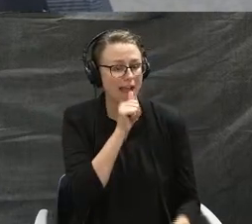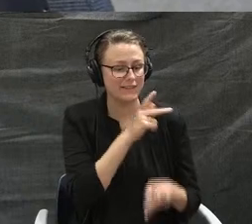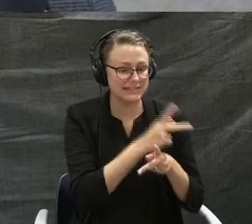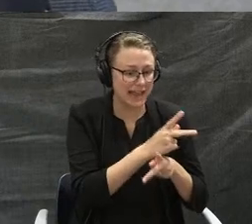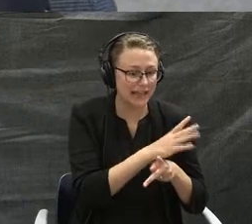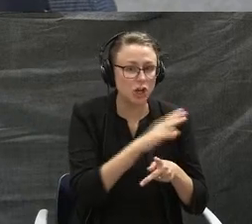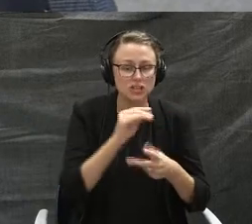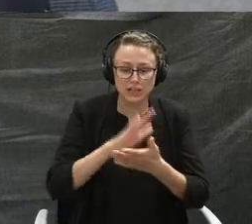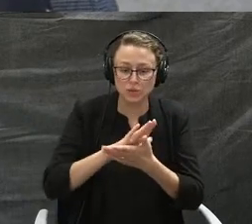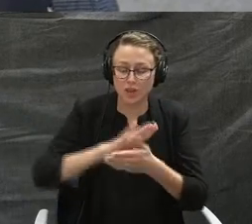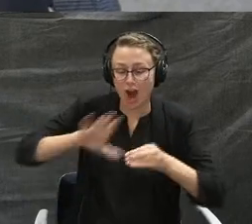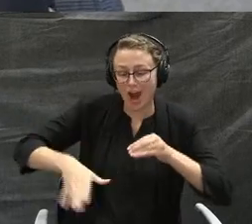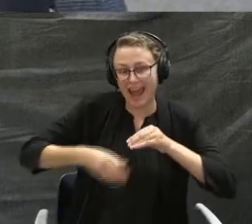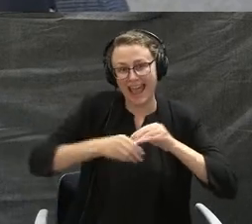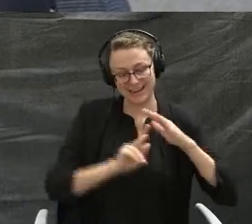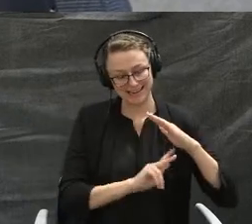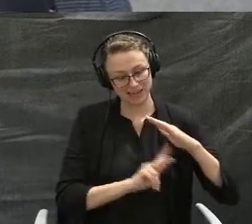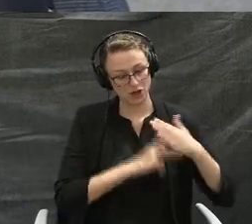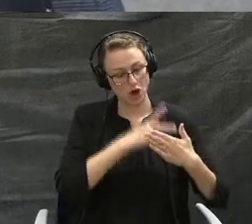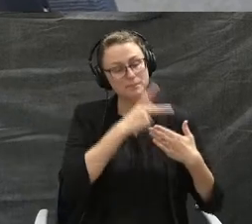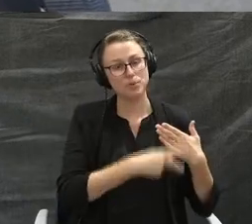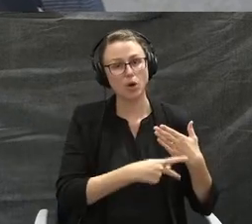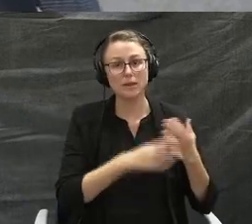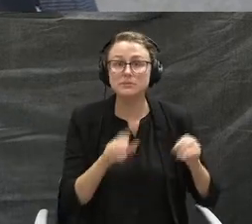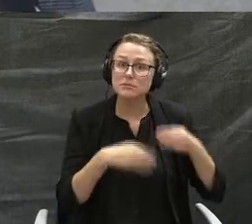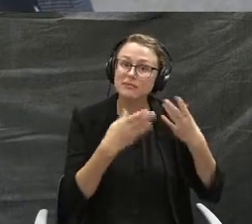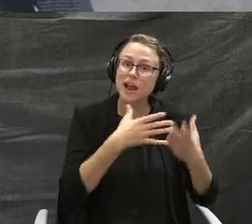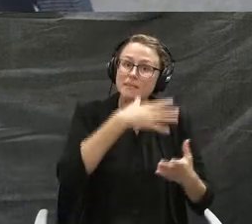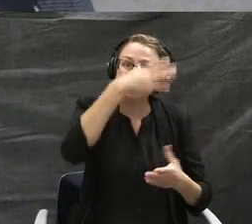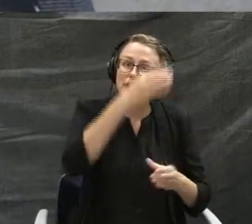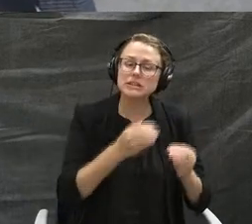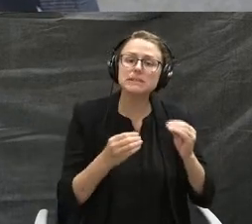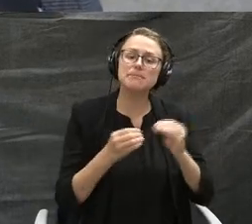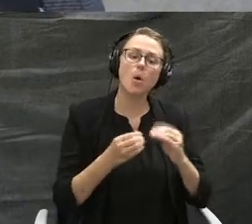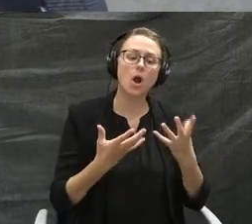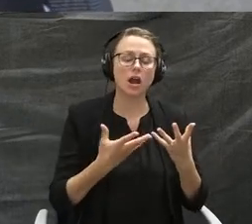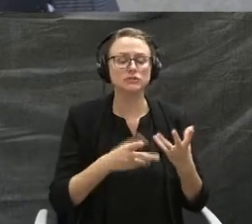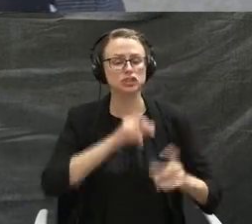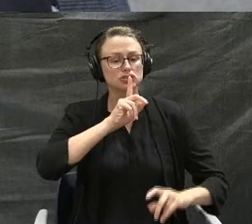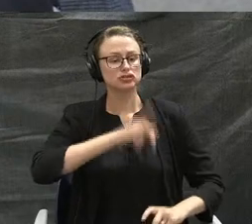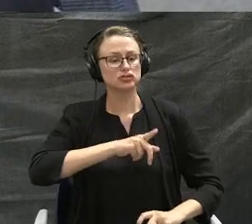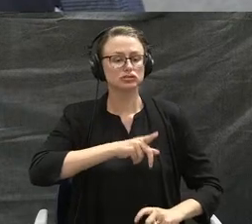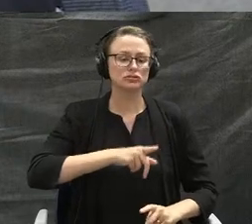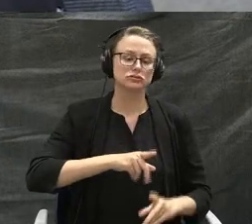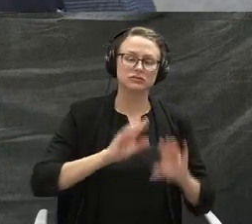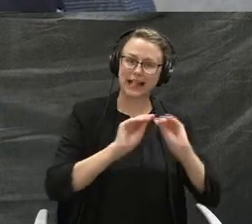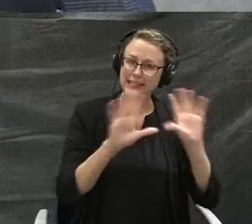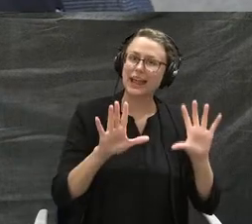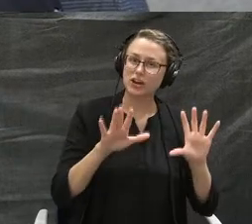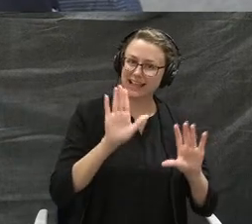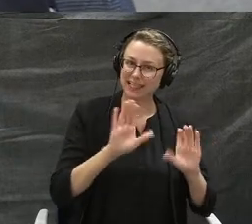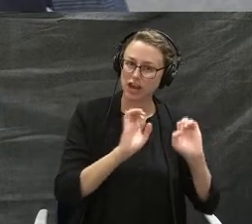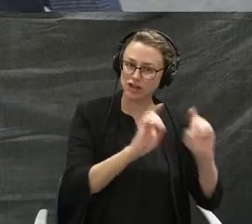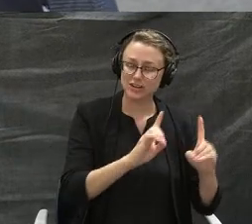kindergarten programs to provide parents more certainty in their child's education. Given the complexities and the importance